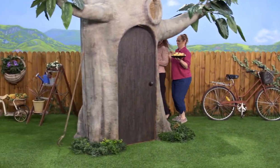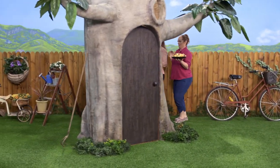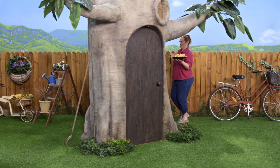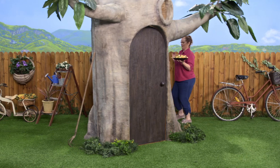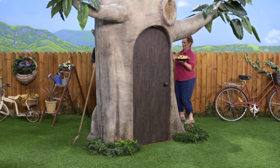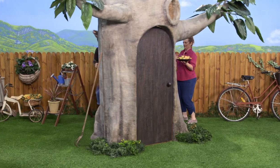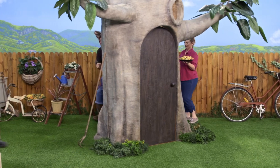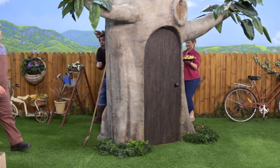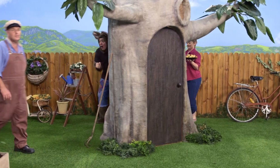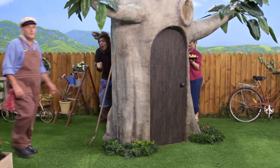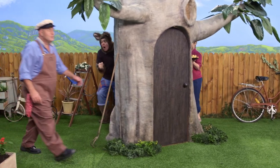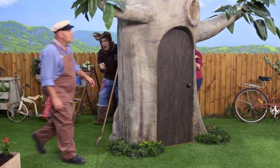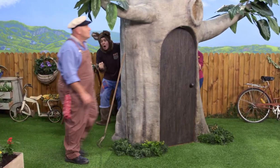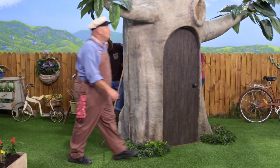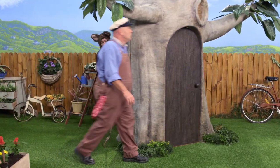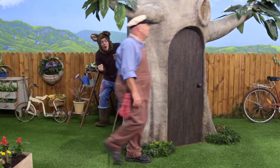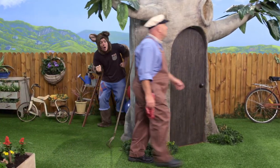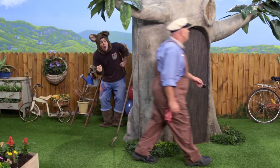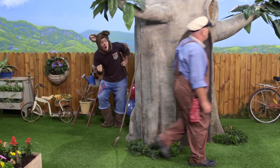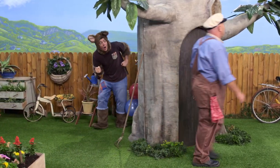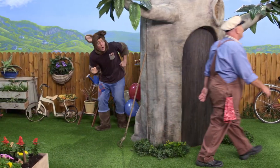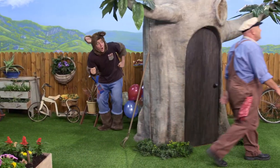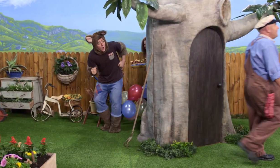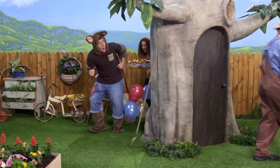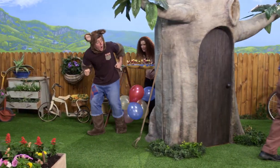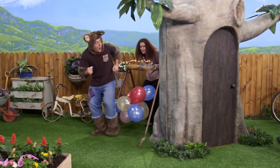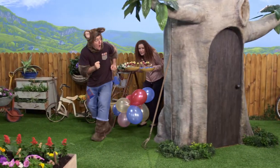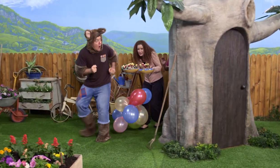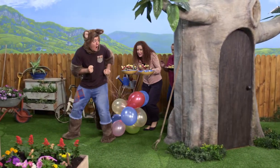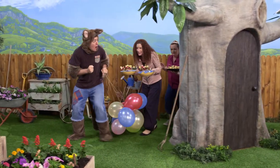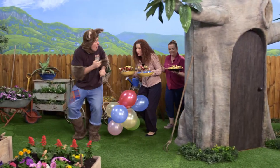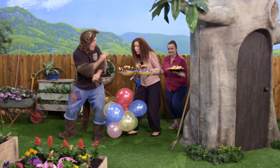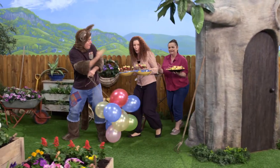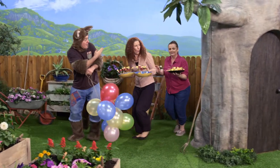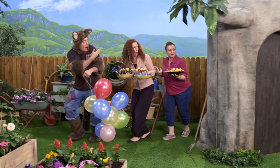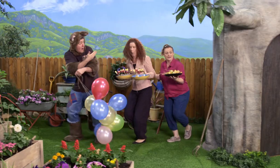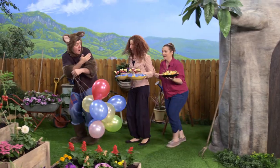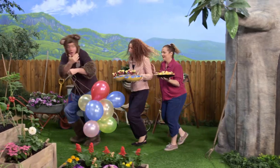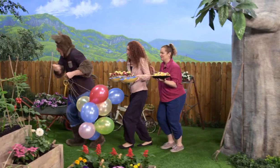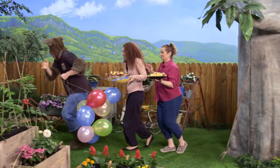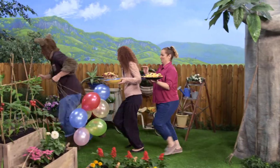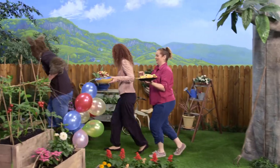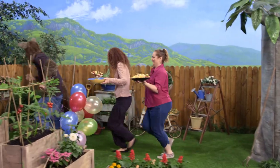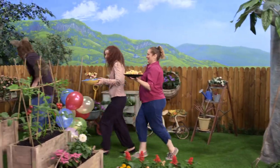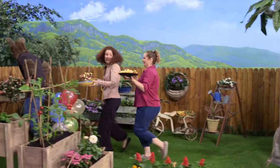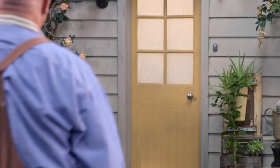Oooh! Ooh! Huh? Quickly! Come on! Come on!